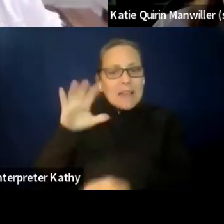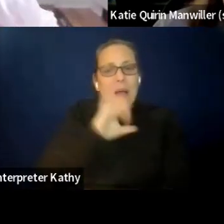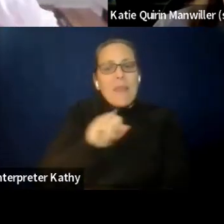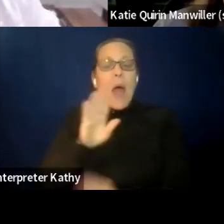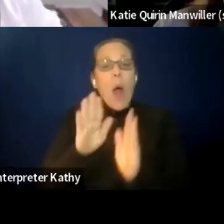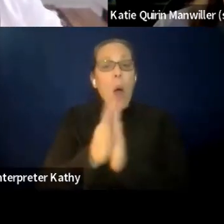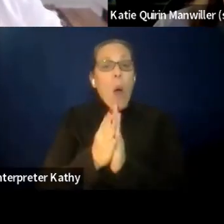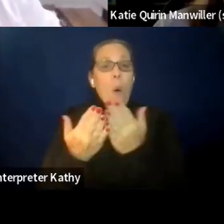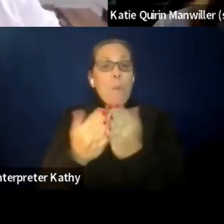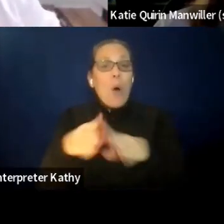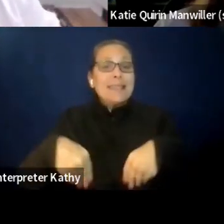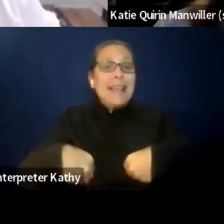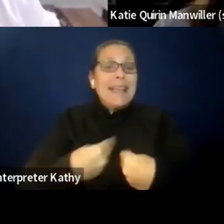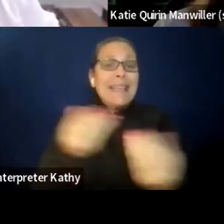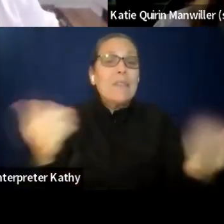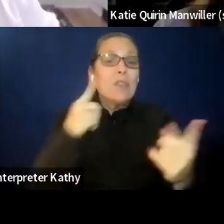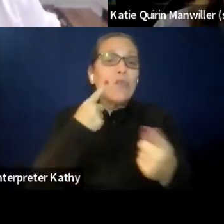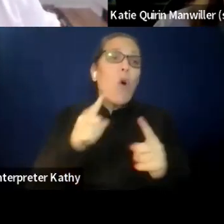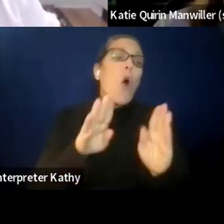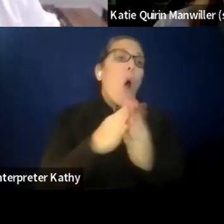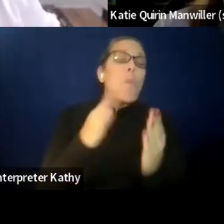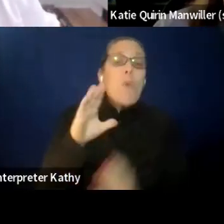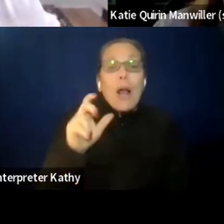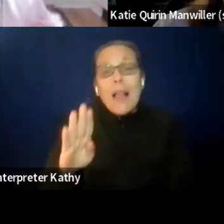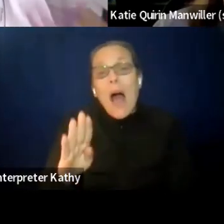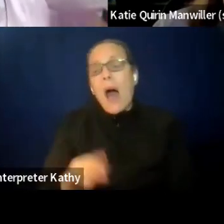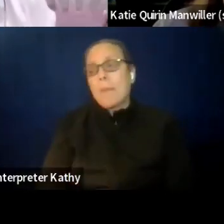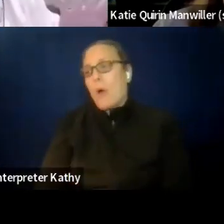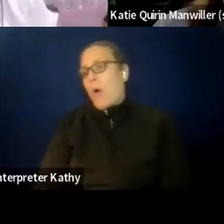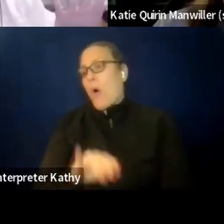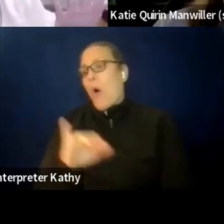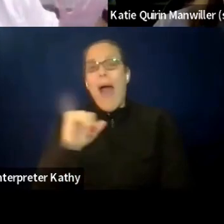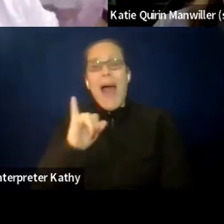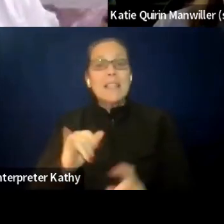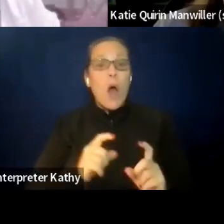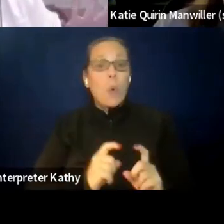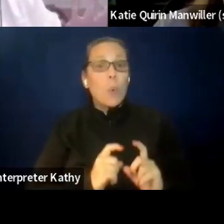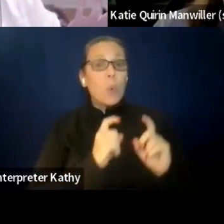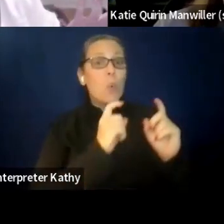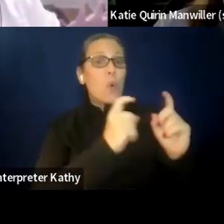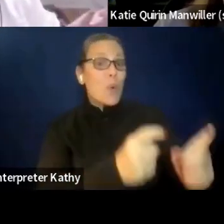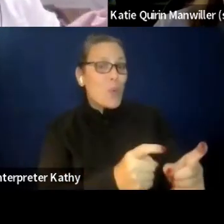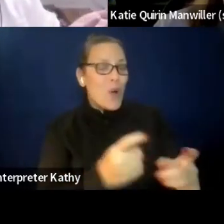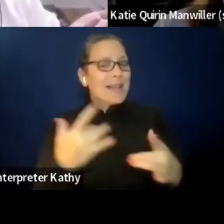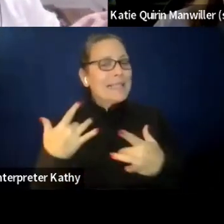librarianship, but an impact of this assumption is that books give an out